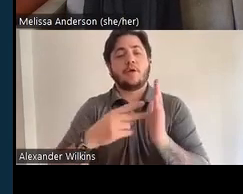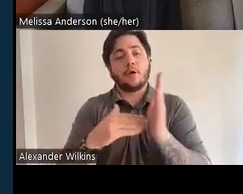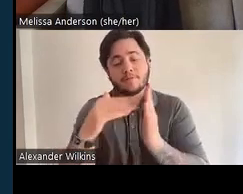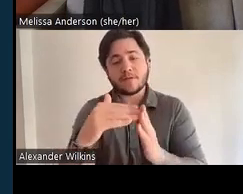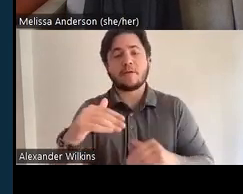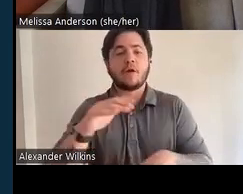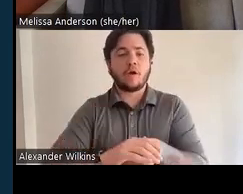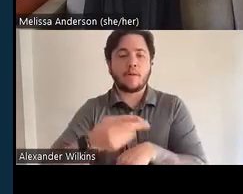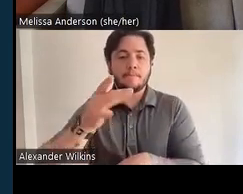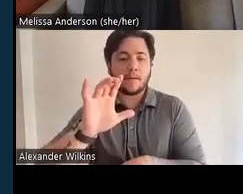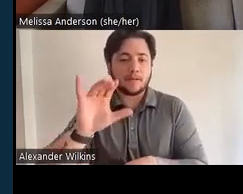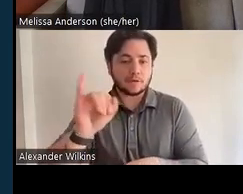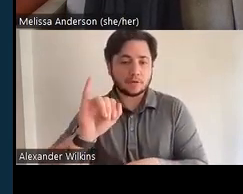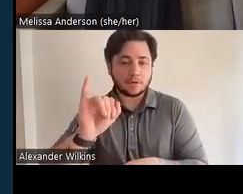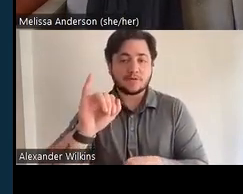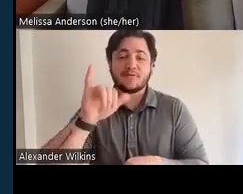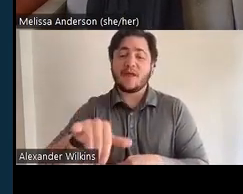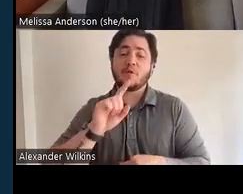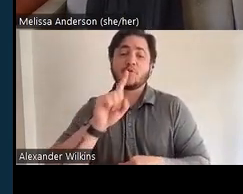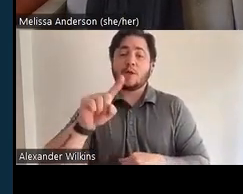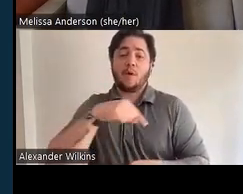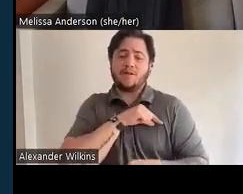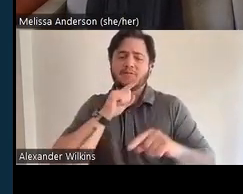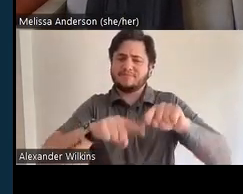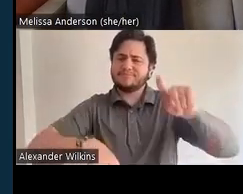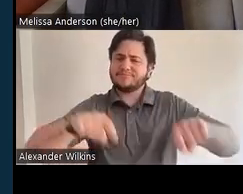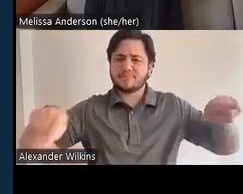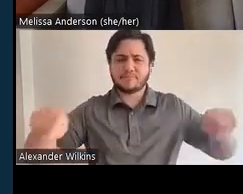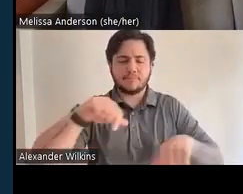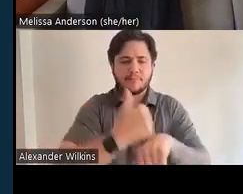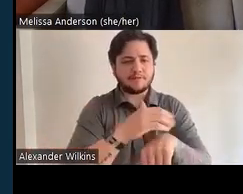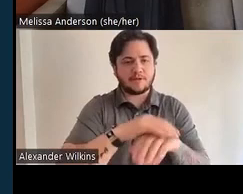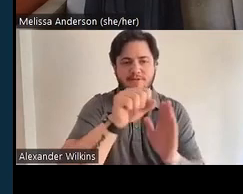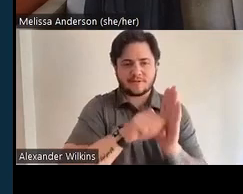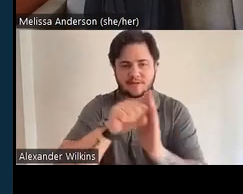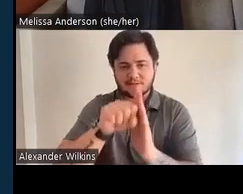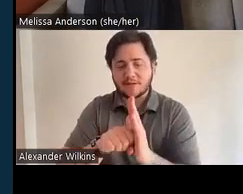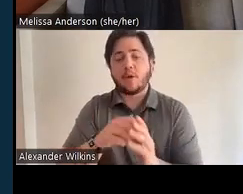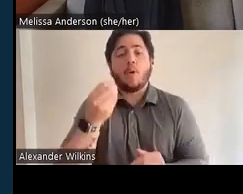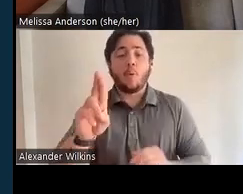All of these things impact mental health, all, you know, and we know that public insurance,